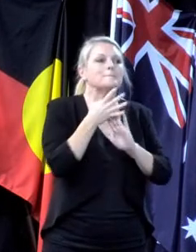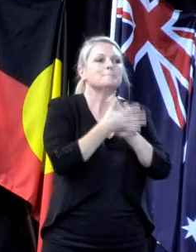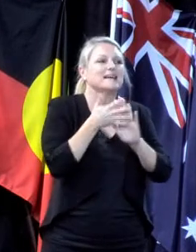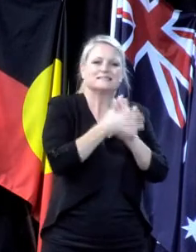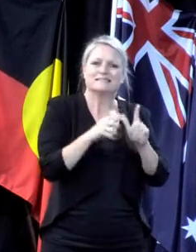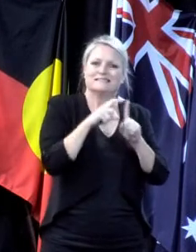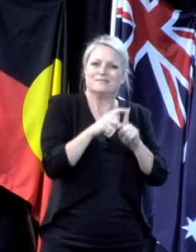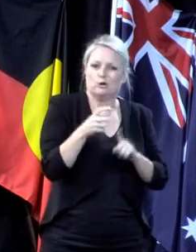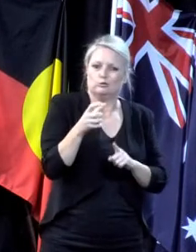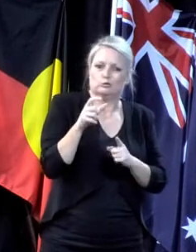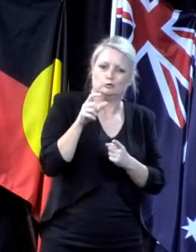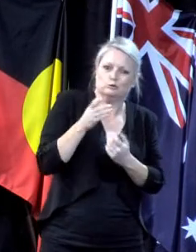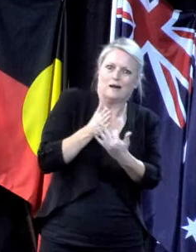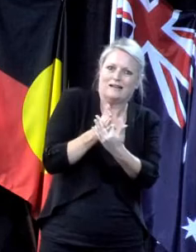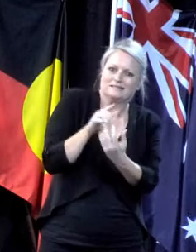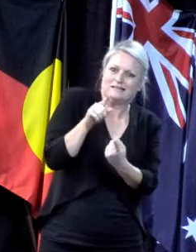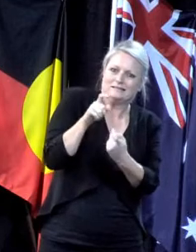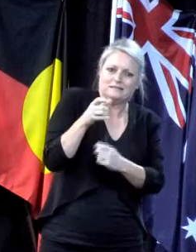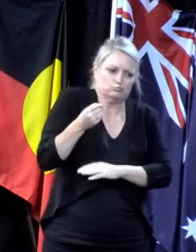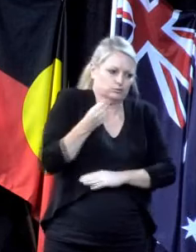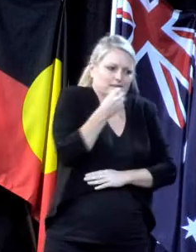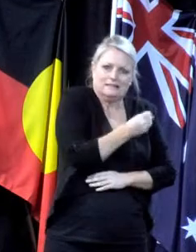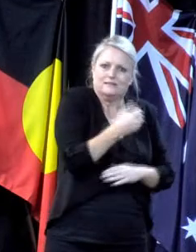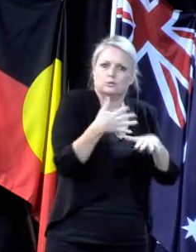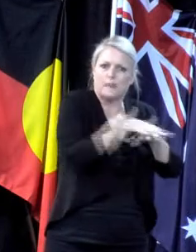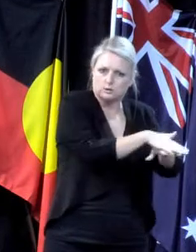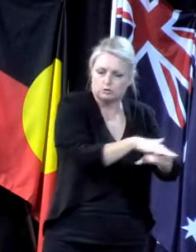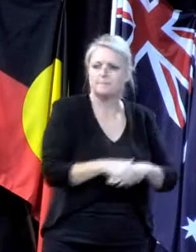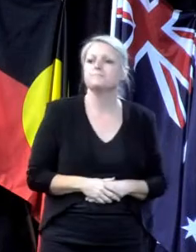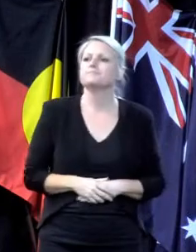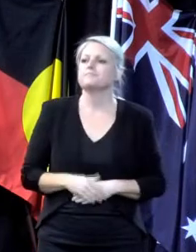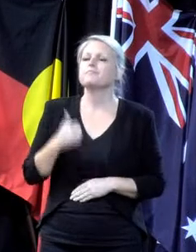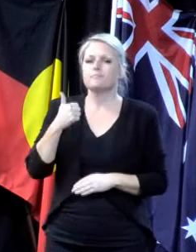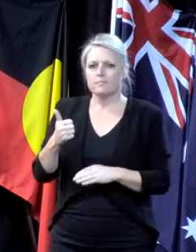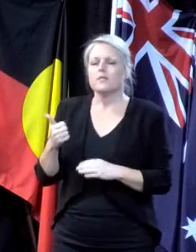What does that mean? MS SWANCUTT: That goes hand in hand with my previous comment where I mention that they’re not located in regular schools.